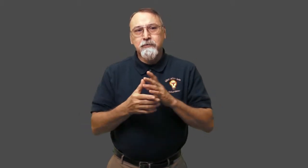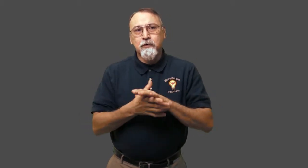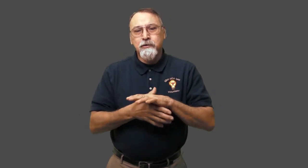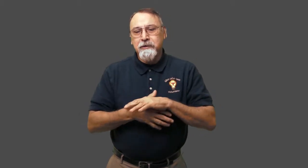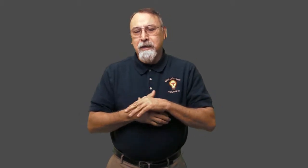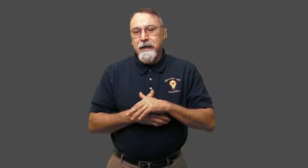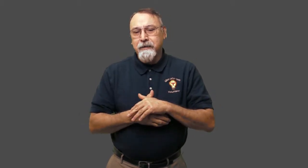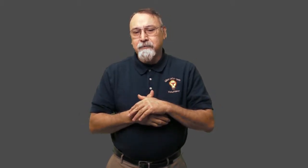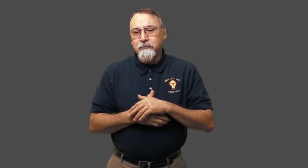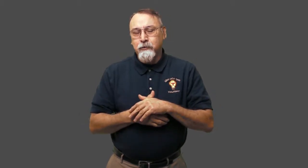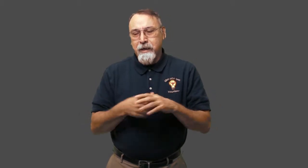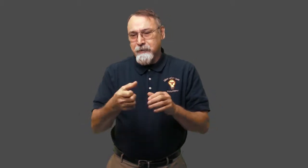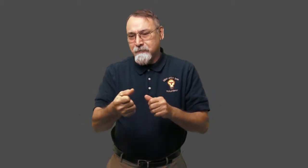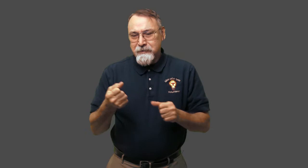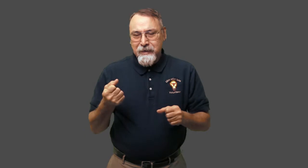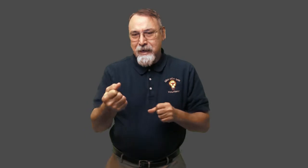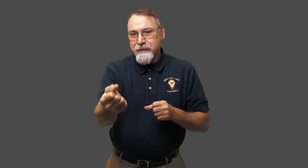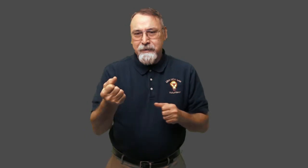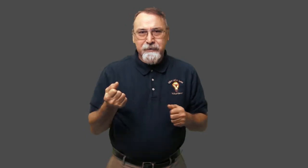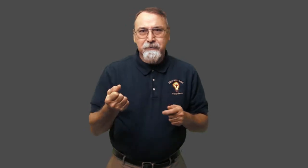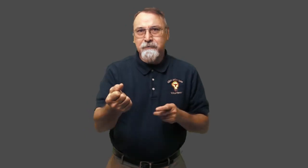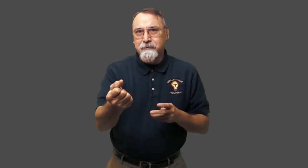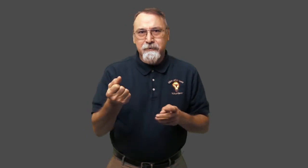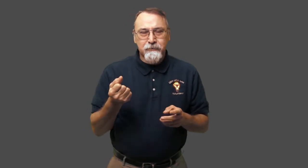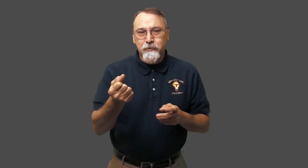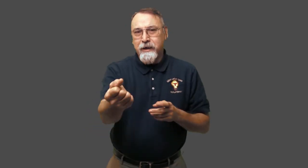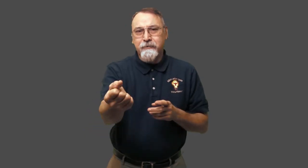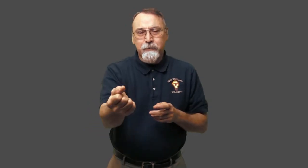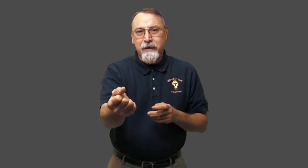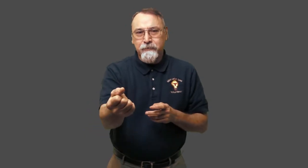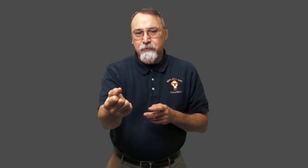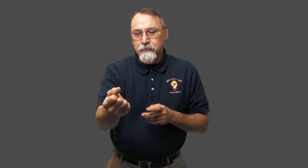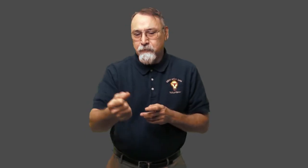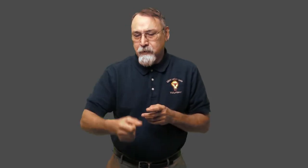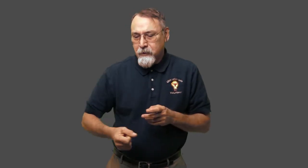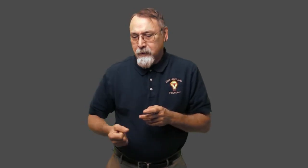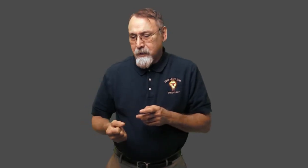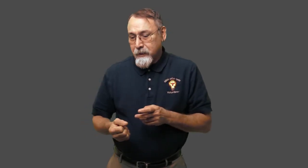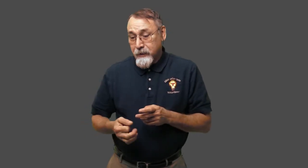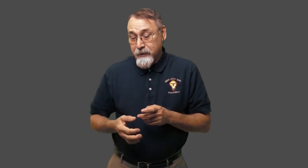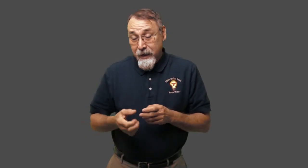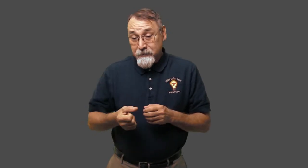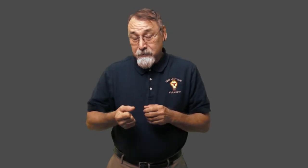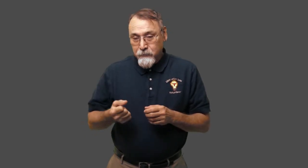this course in the classroom we have a slide in drive that we have to use, and actually